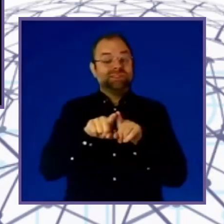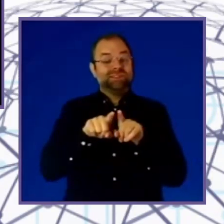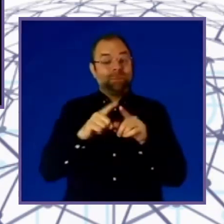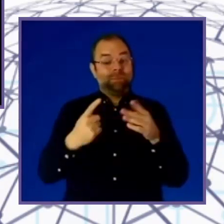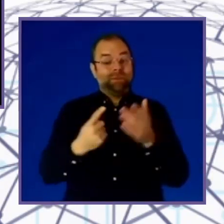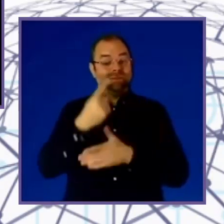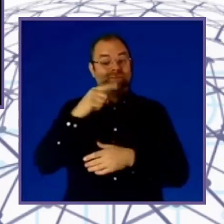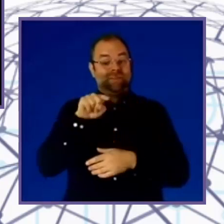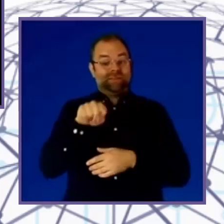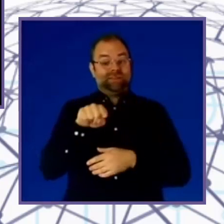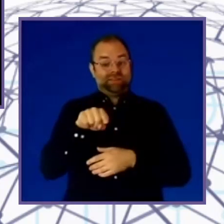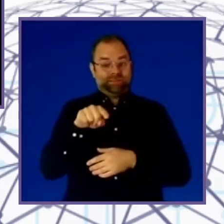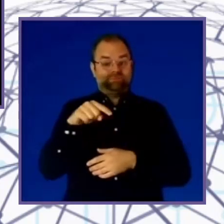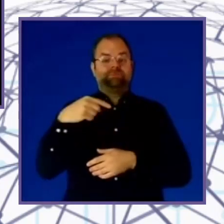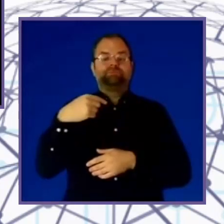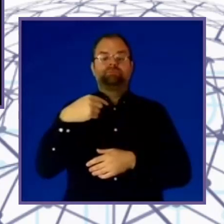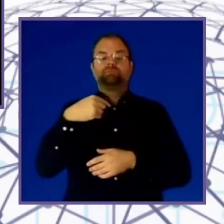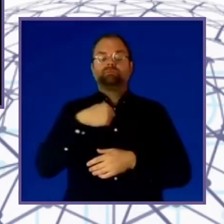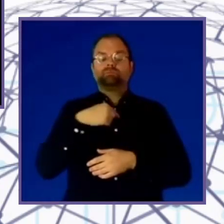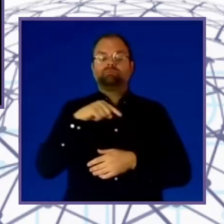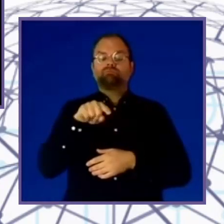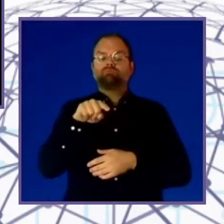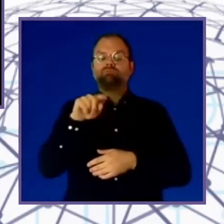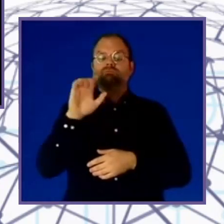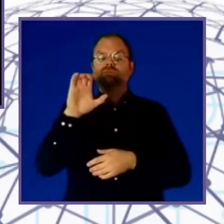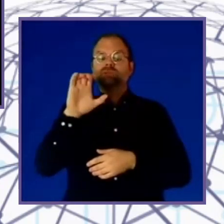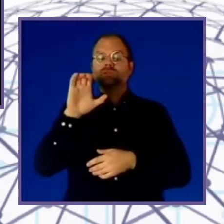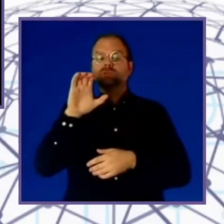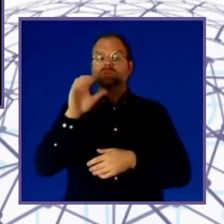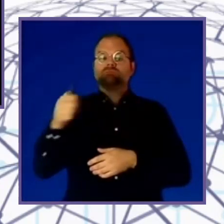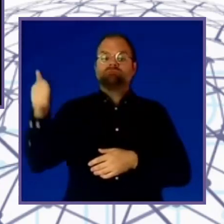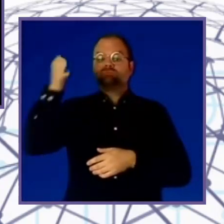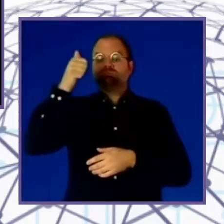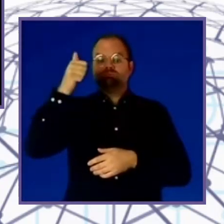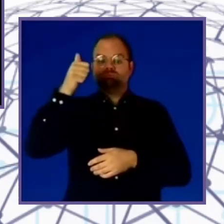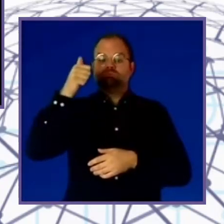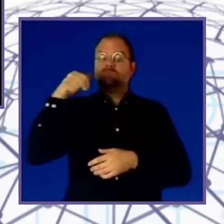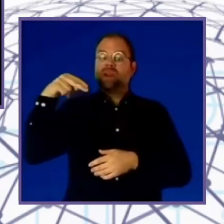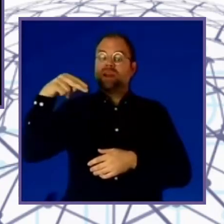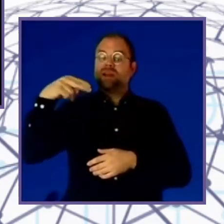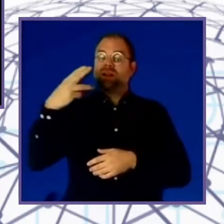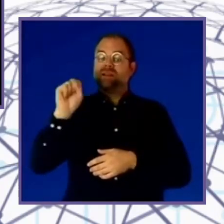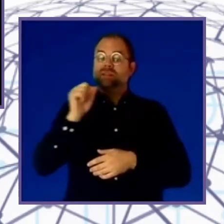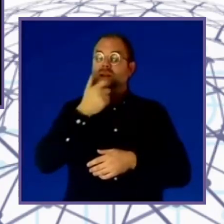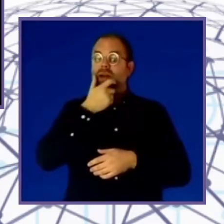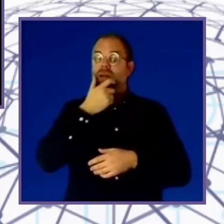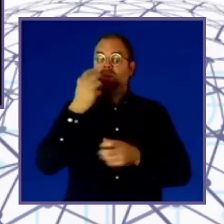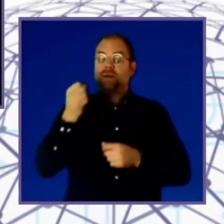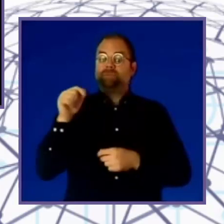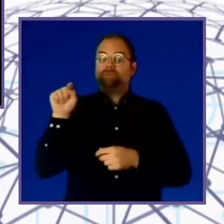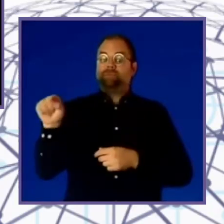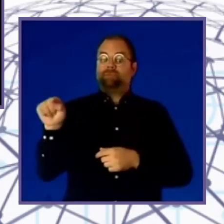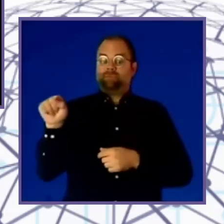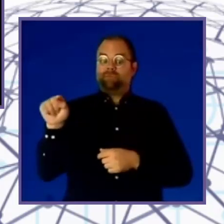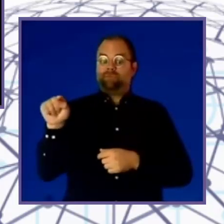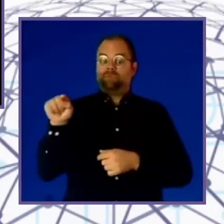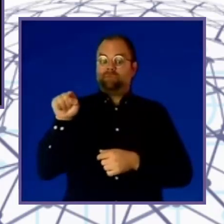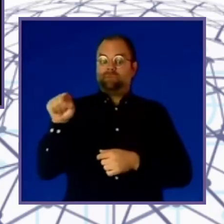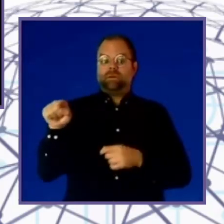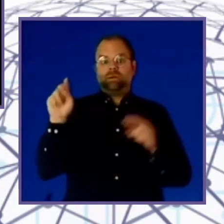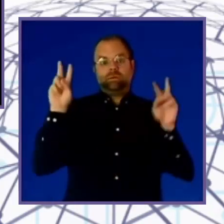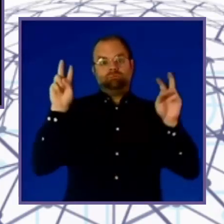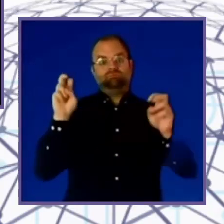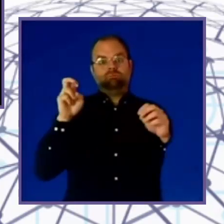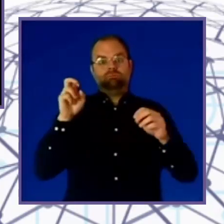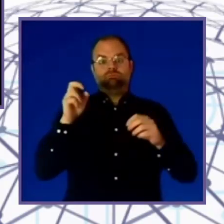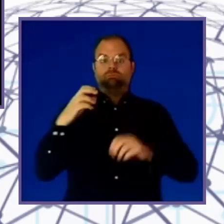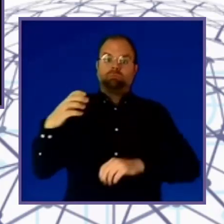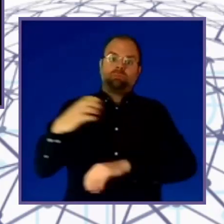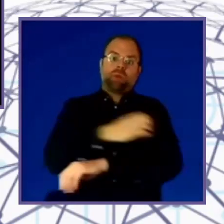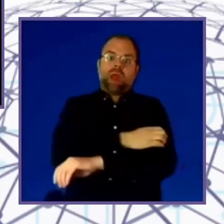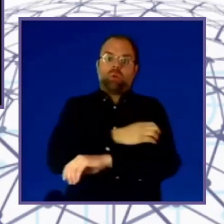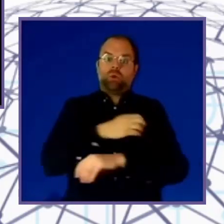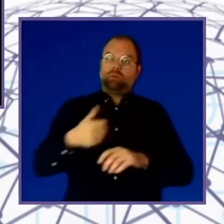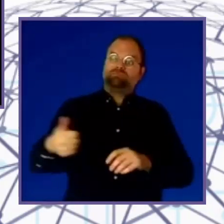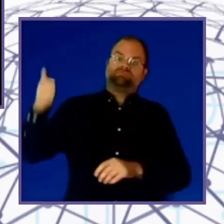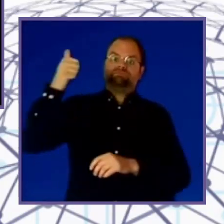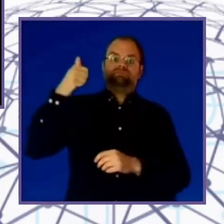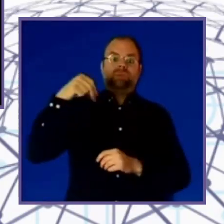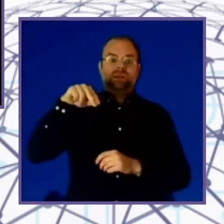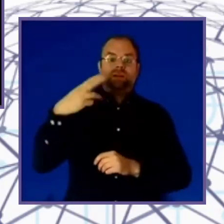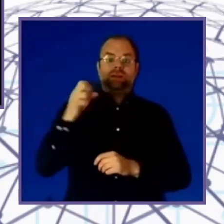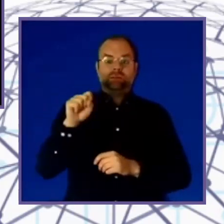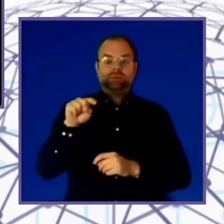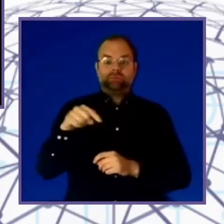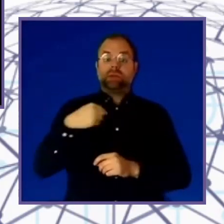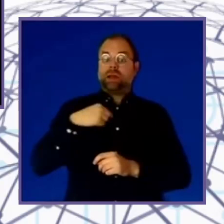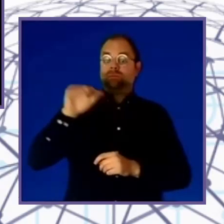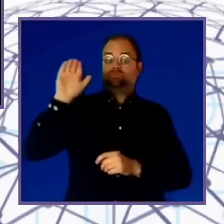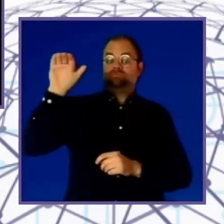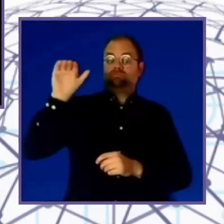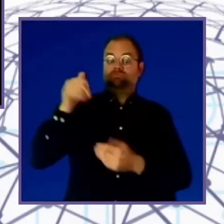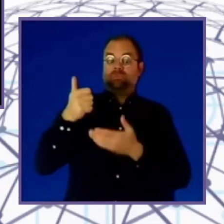for about five minutes. As to say how audacious you think you can challenge the NHS who a year.